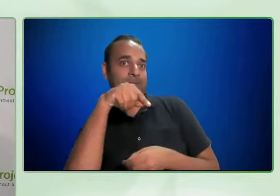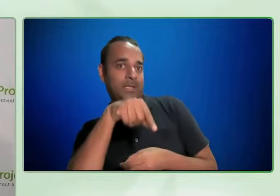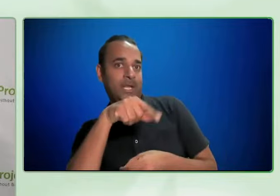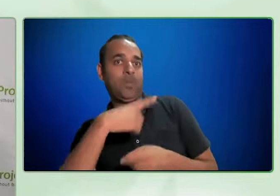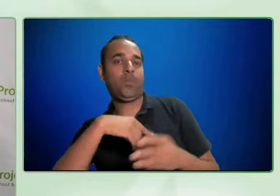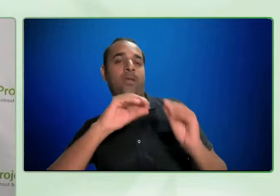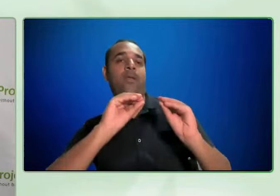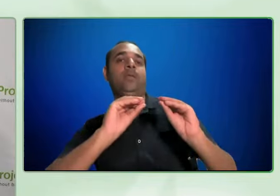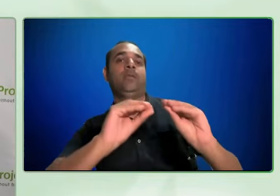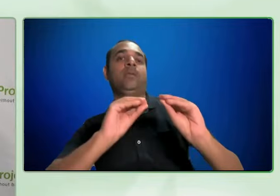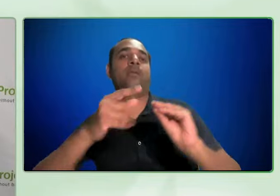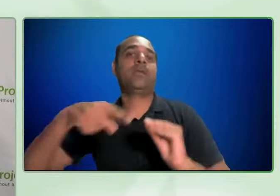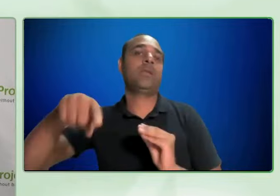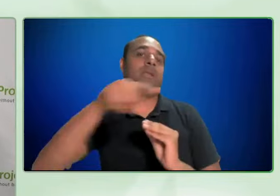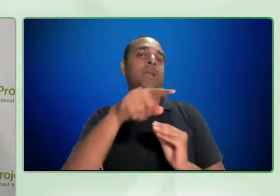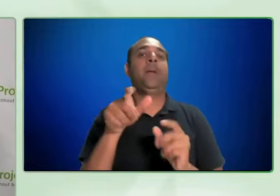Thank you. Thank you very much.